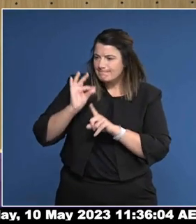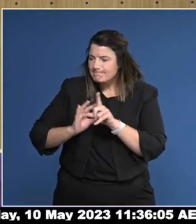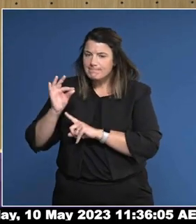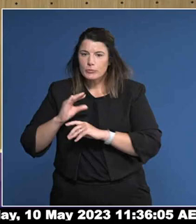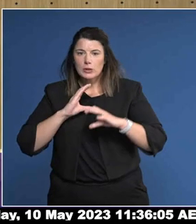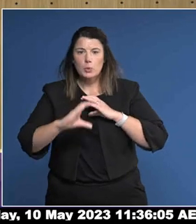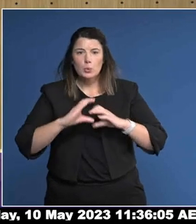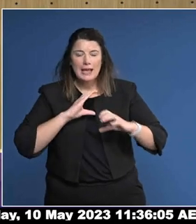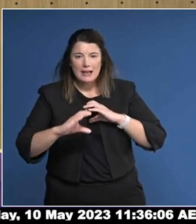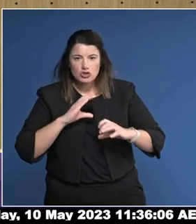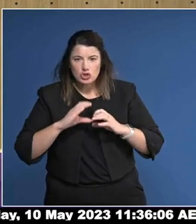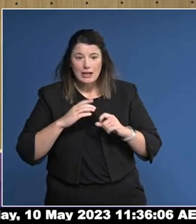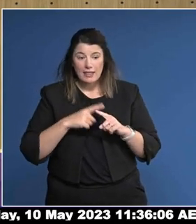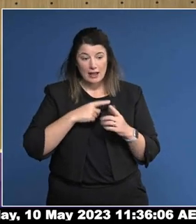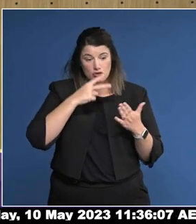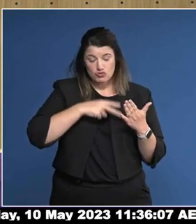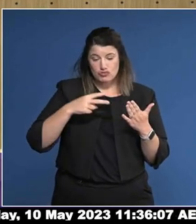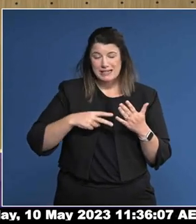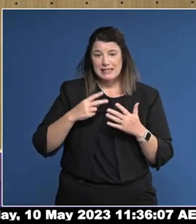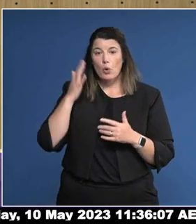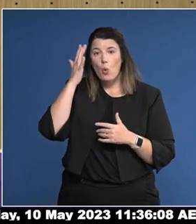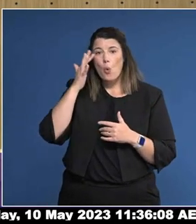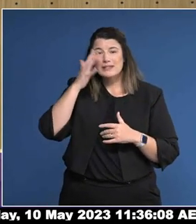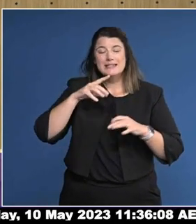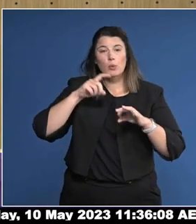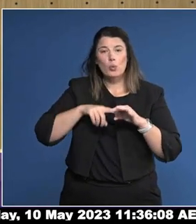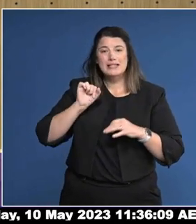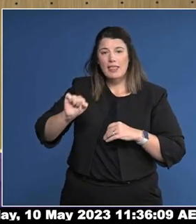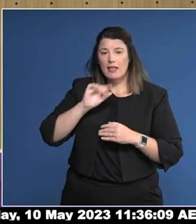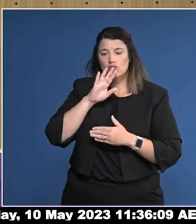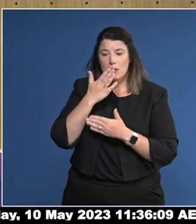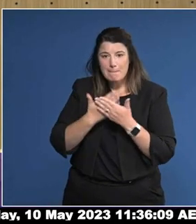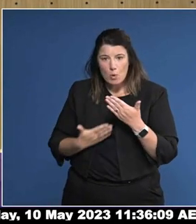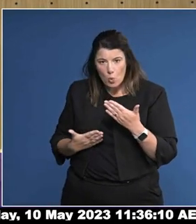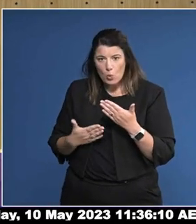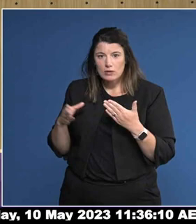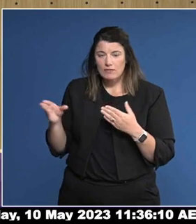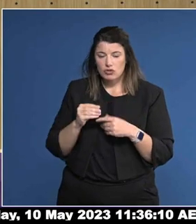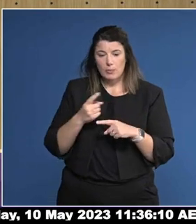And in reading the Autism Queensland reports as well from the weekly sessions there, you